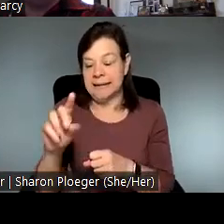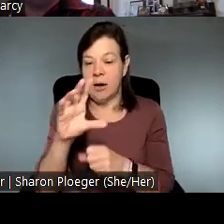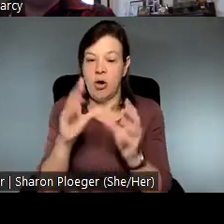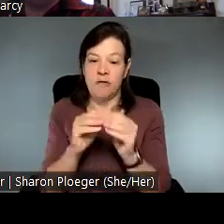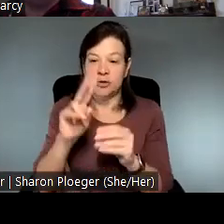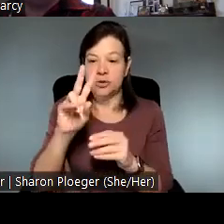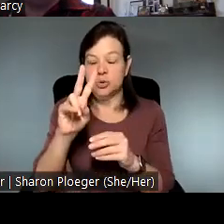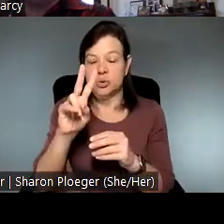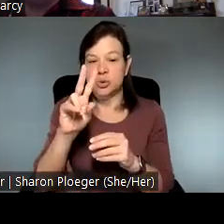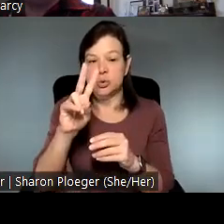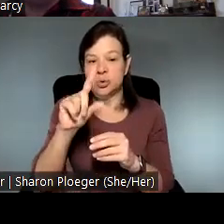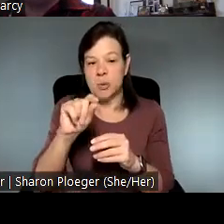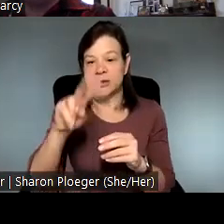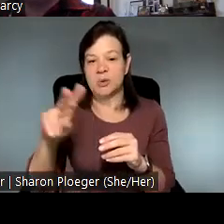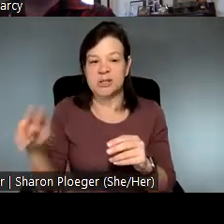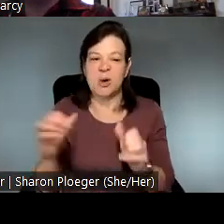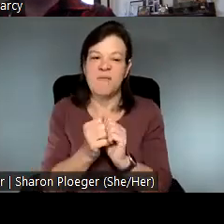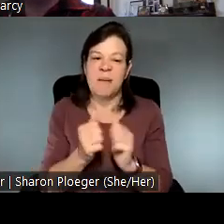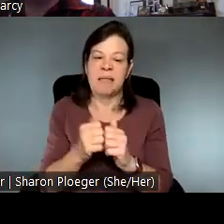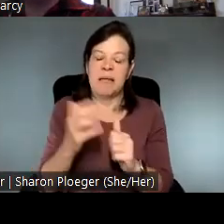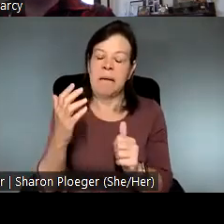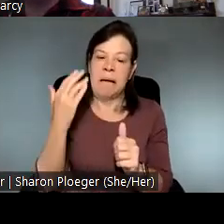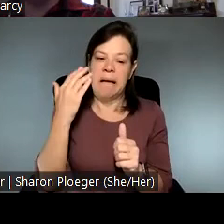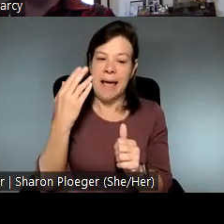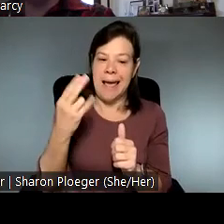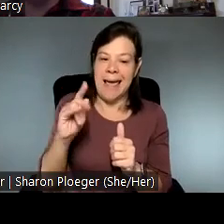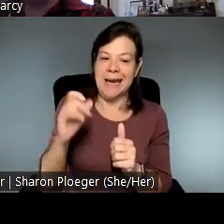and I've made it a heading one. So there's a couple empty spaces